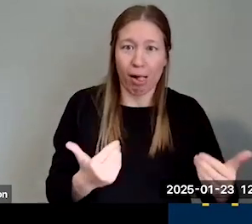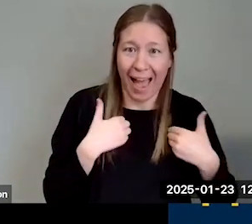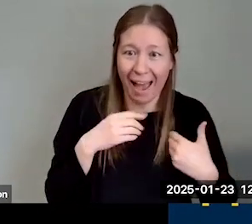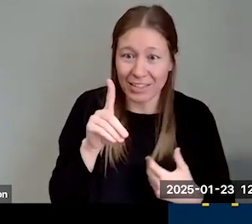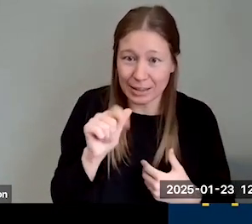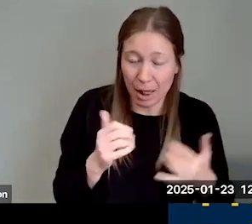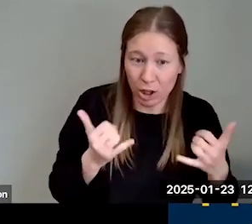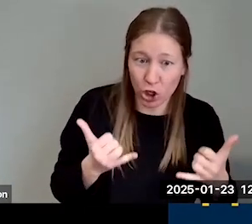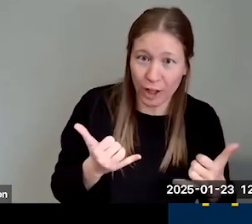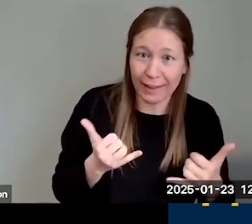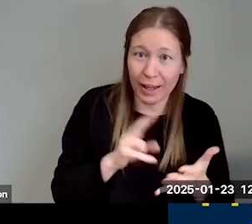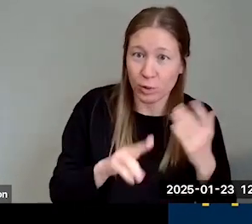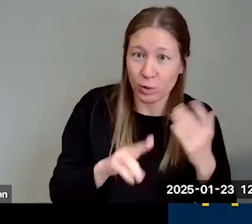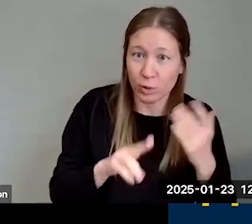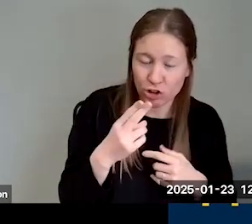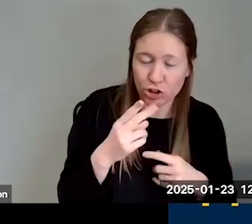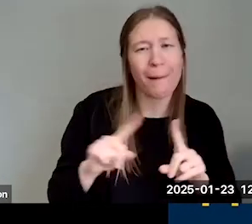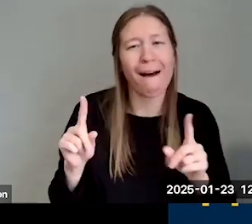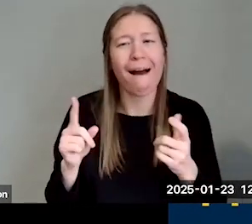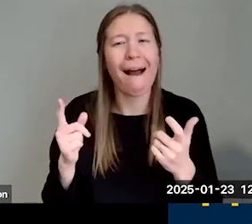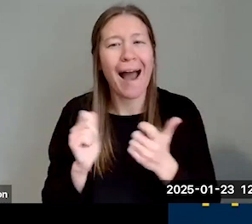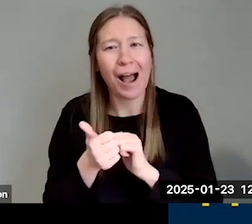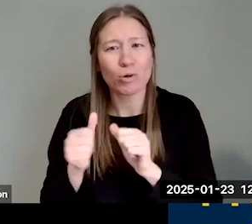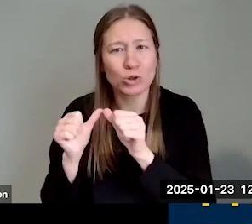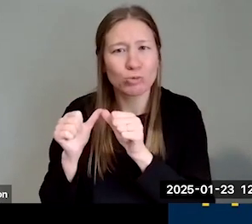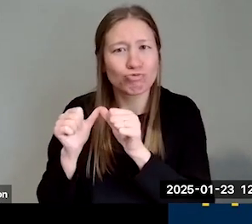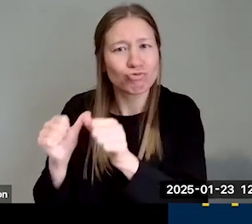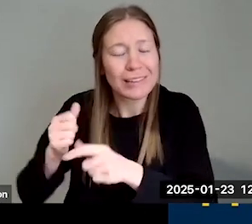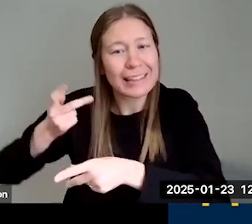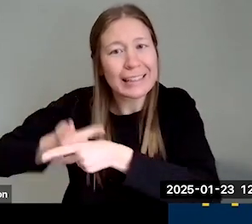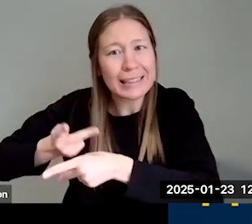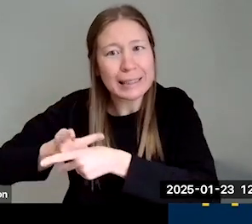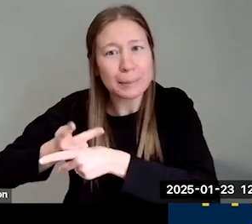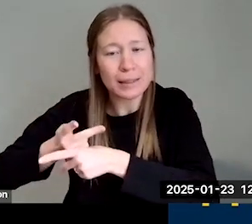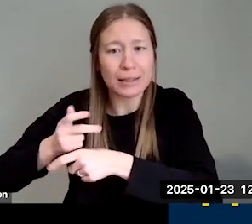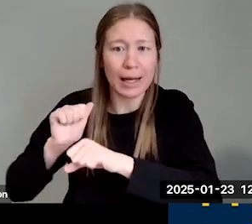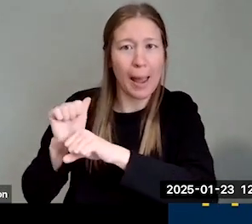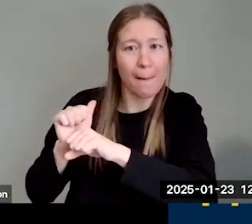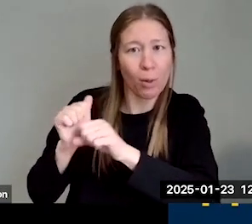but also how do we retain individuals with disabilities as an employer?